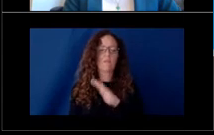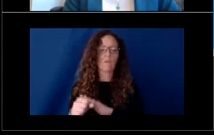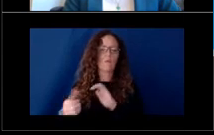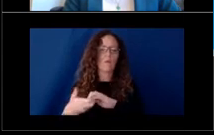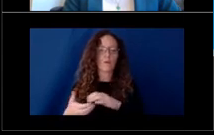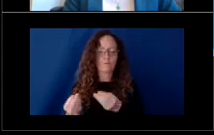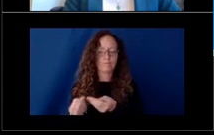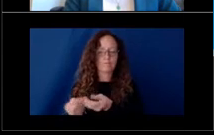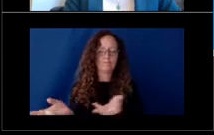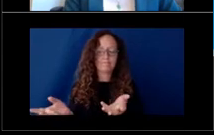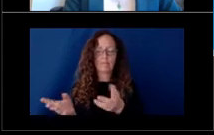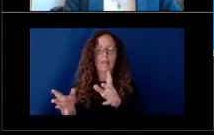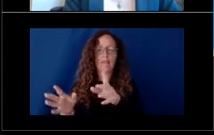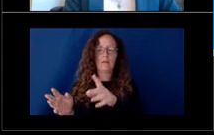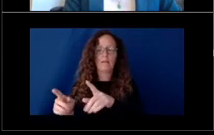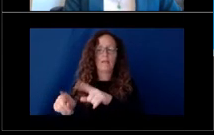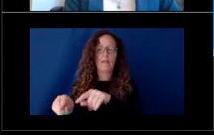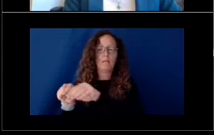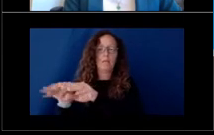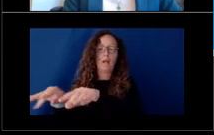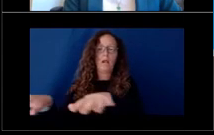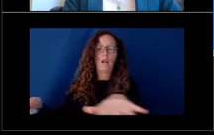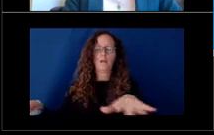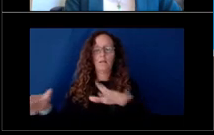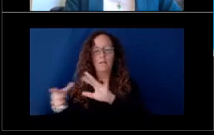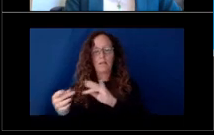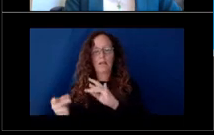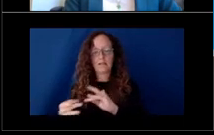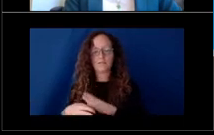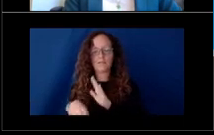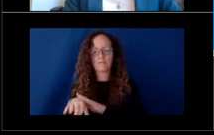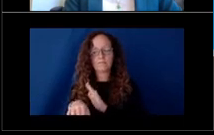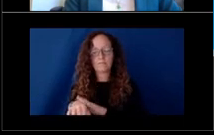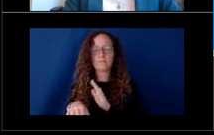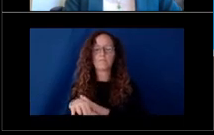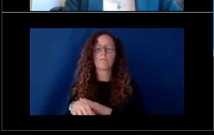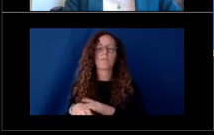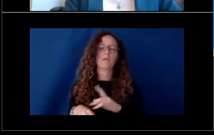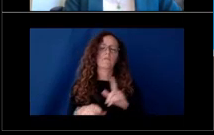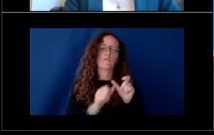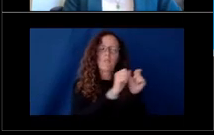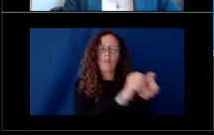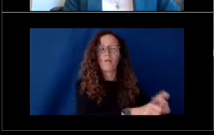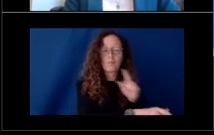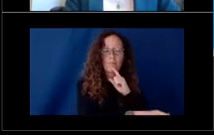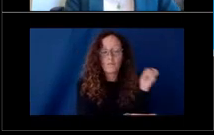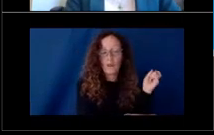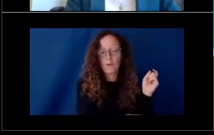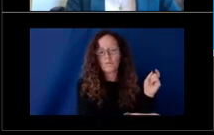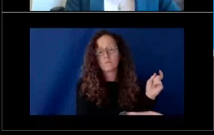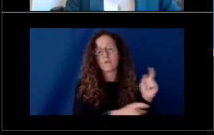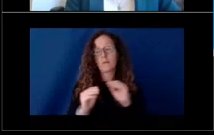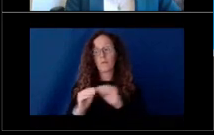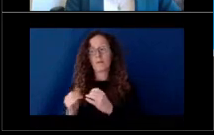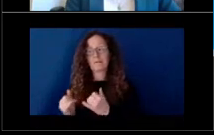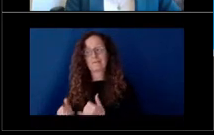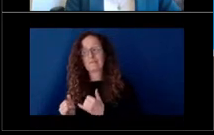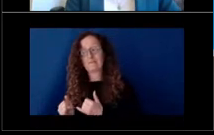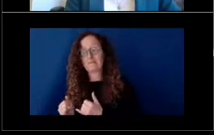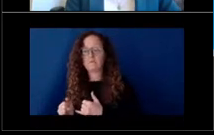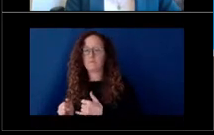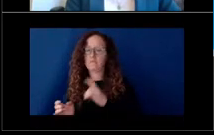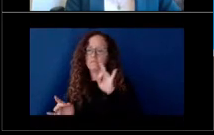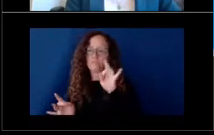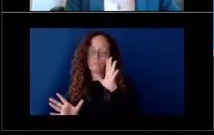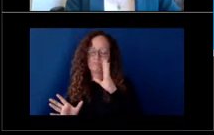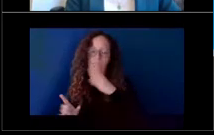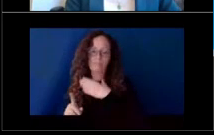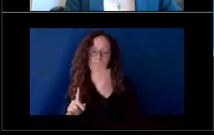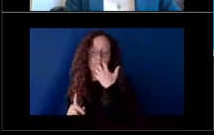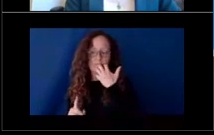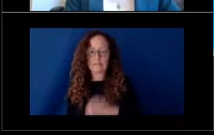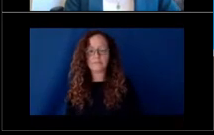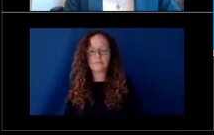the dangers and hazards both long term, such as drought, and more immediate, such as extreme heat.